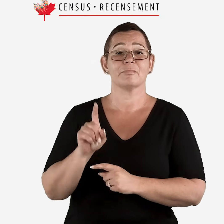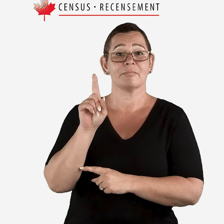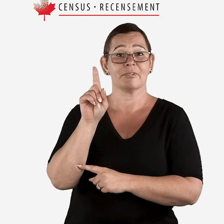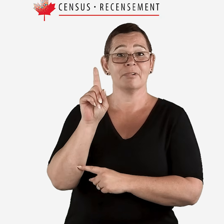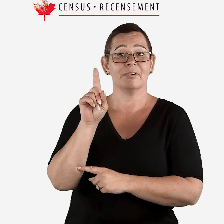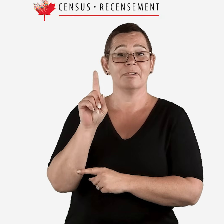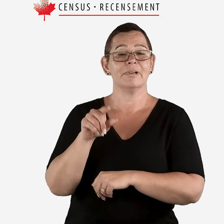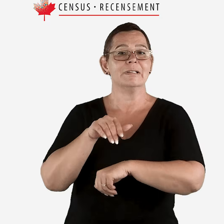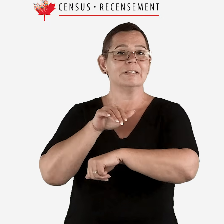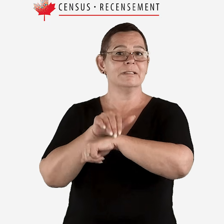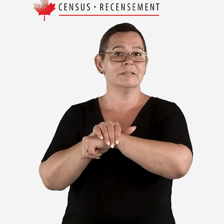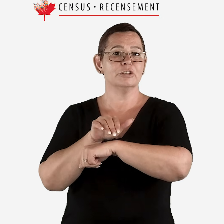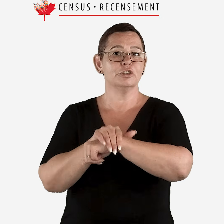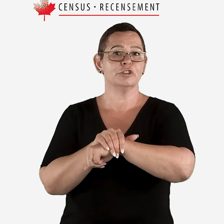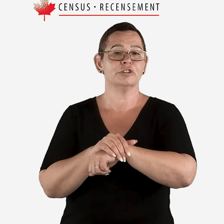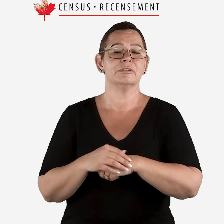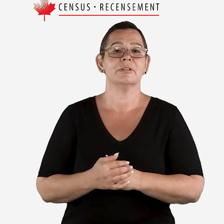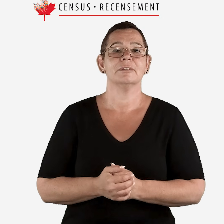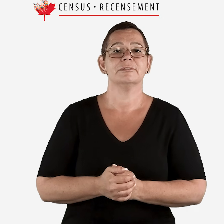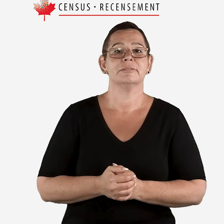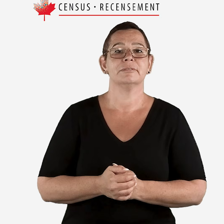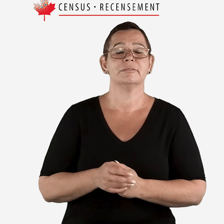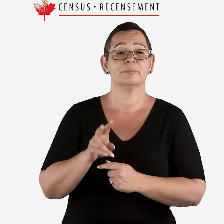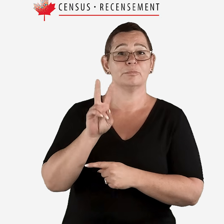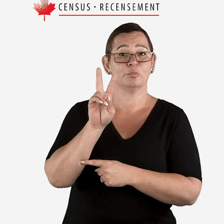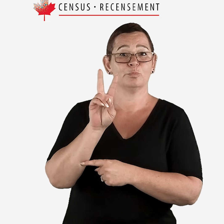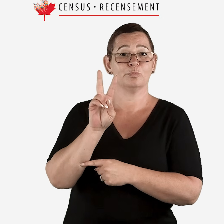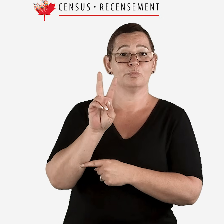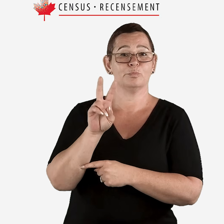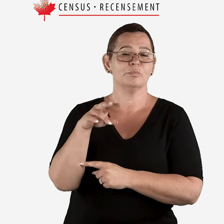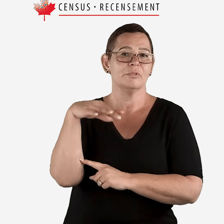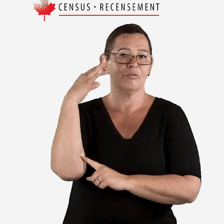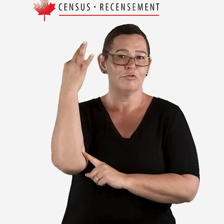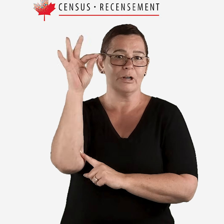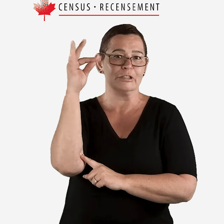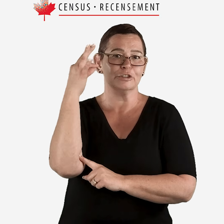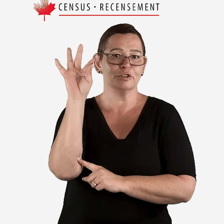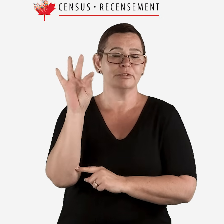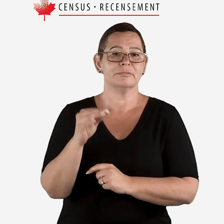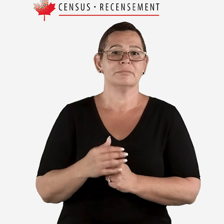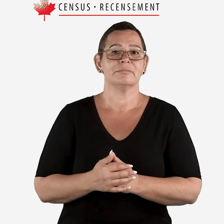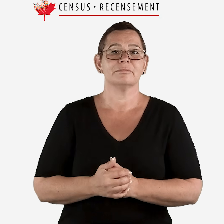Response option 1: English Response option 2: French